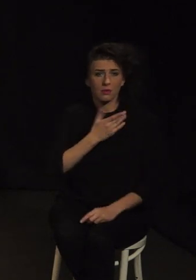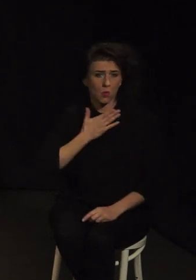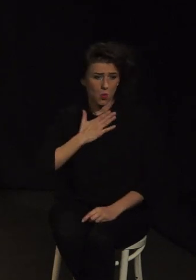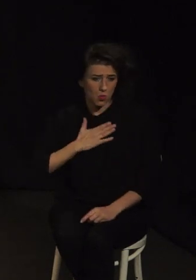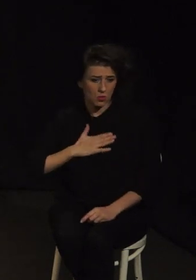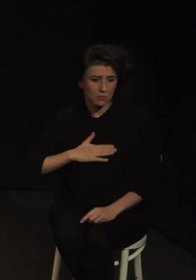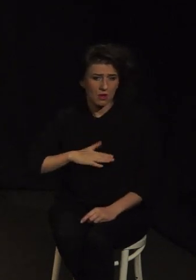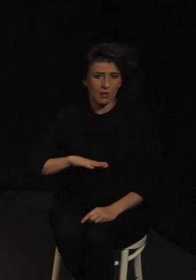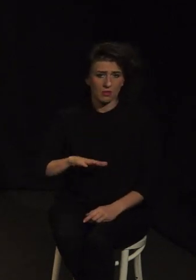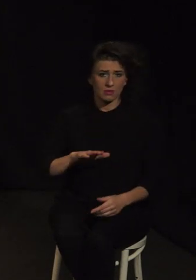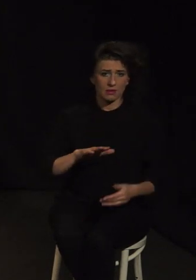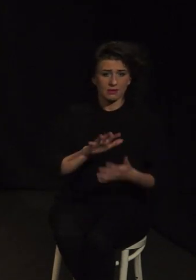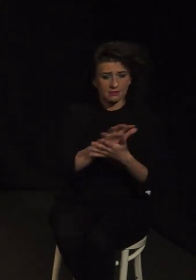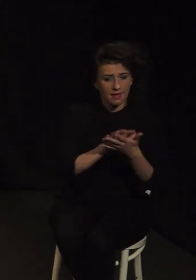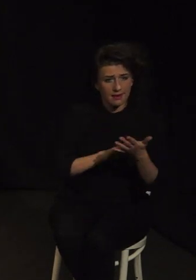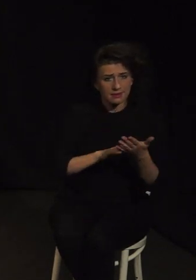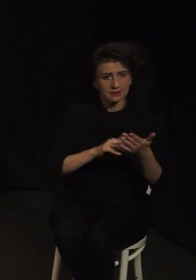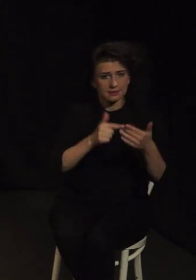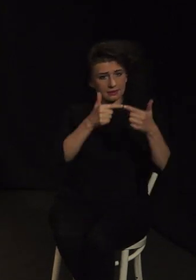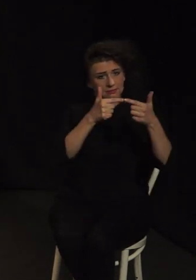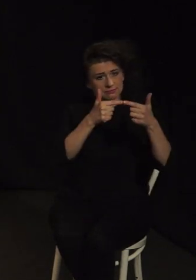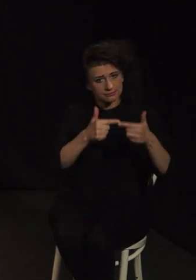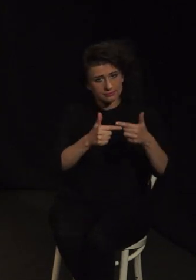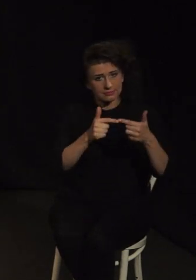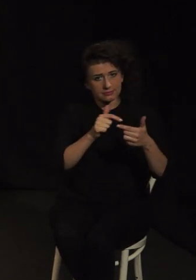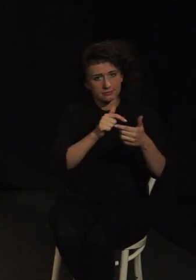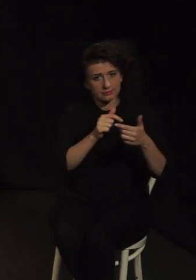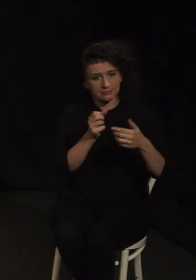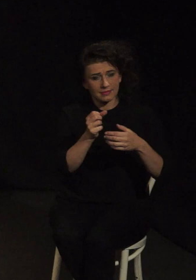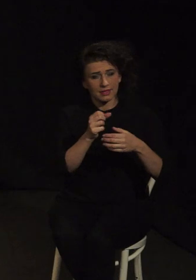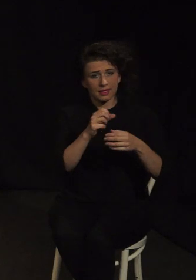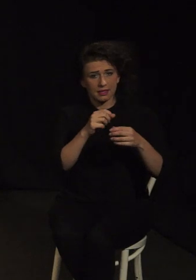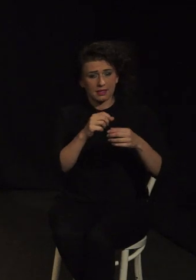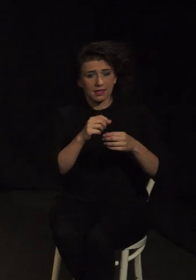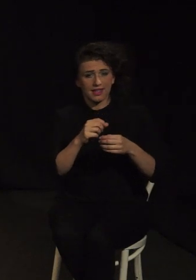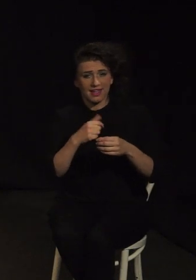but also favourite expressions. I have a good source of information.